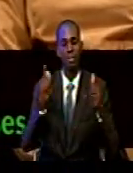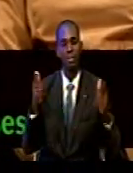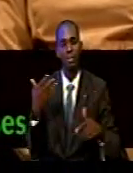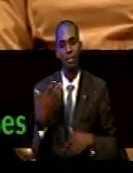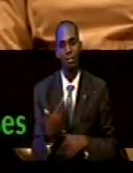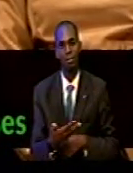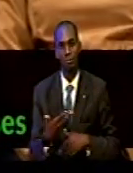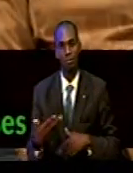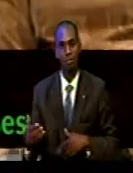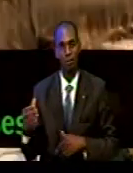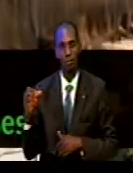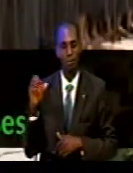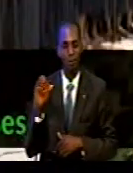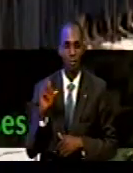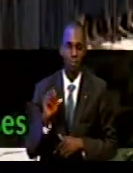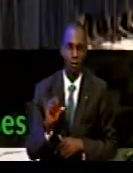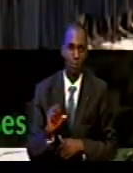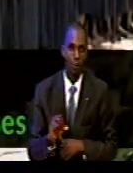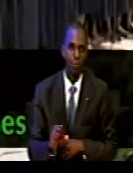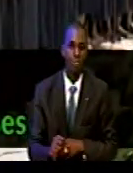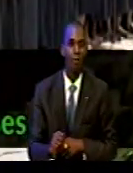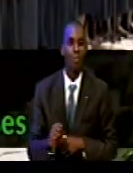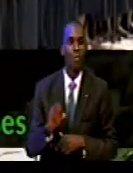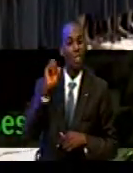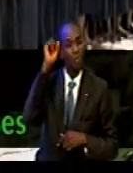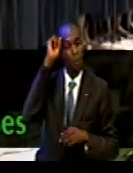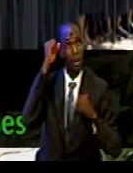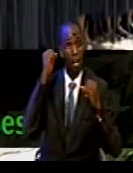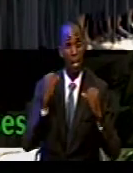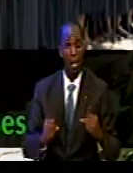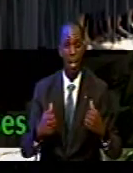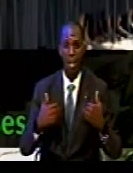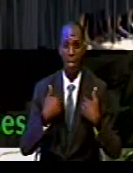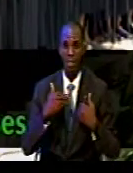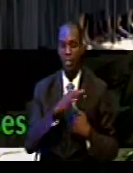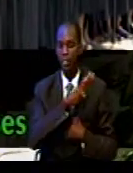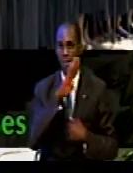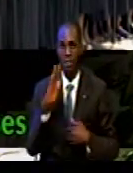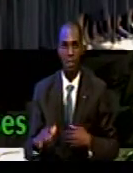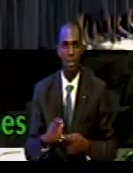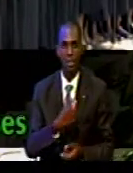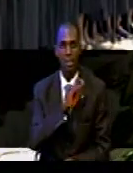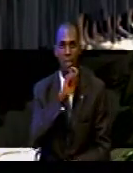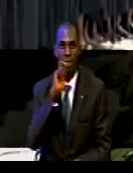is